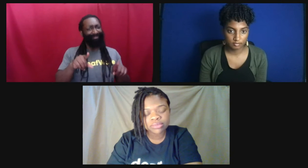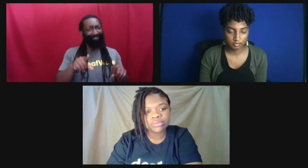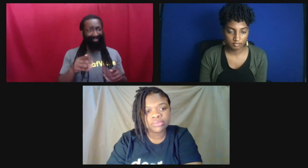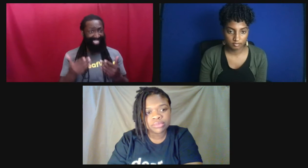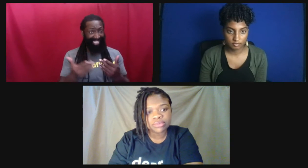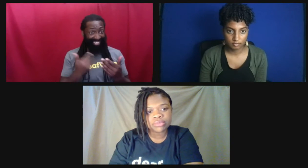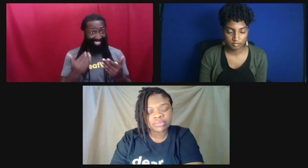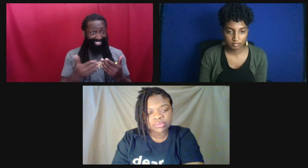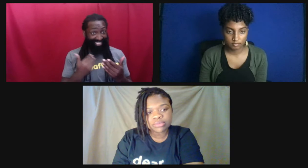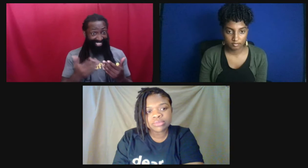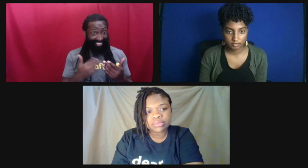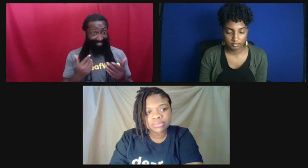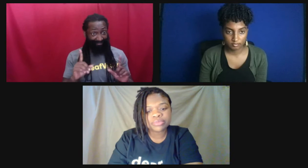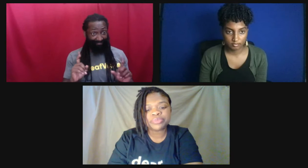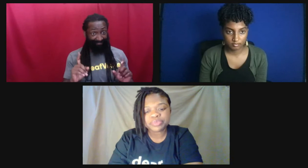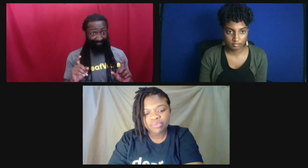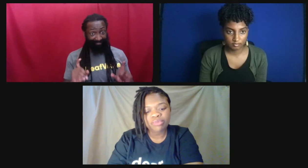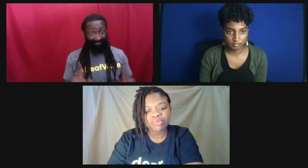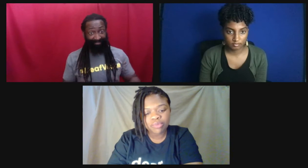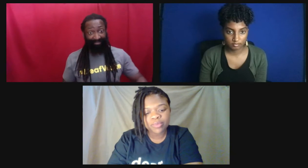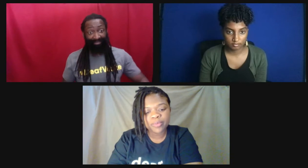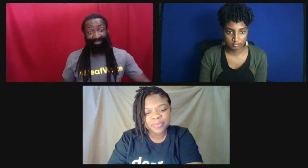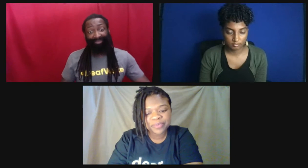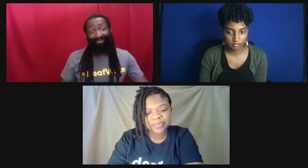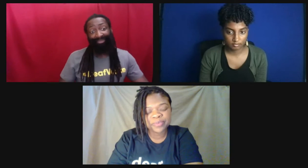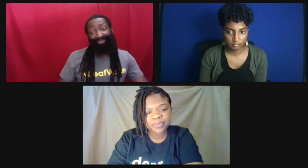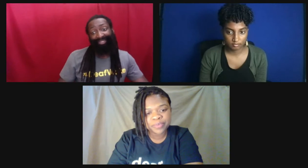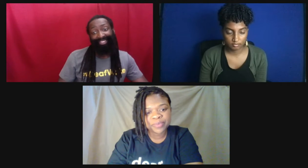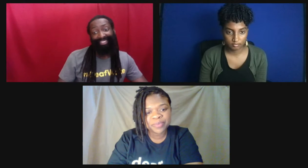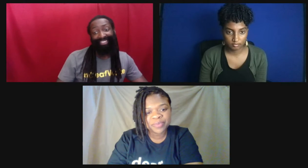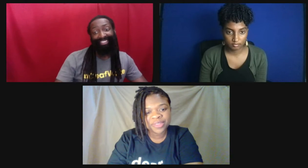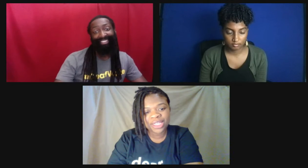You know, what did you learn during this journey? Is it easy? Was it easy?